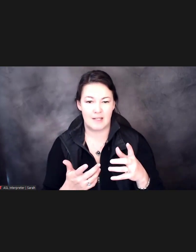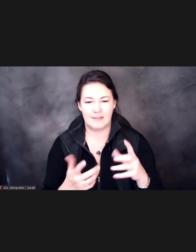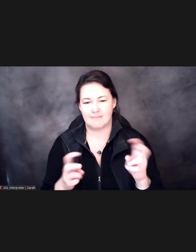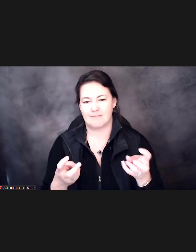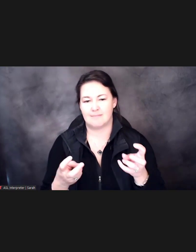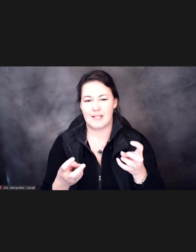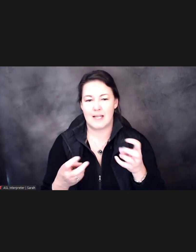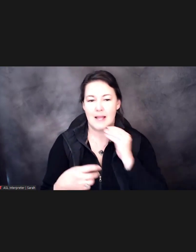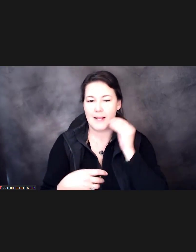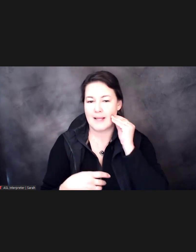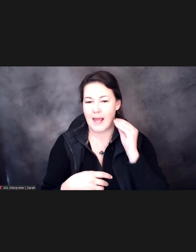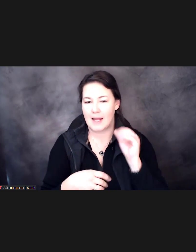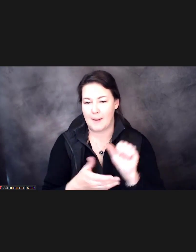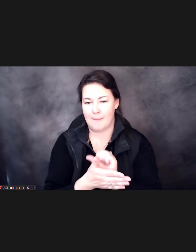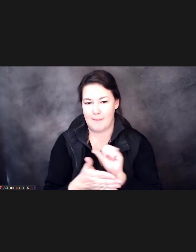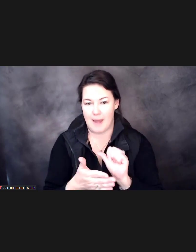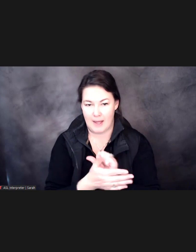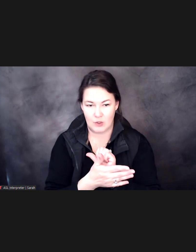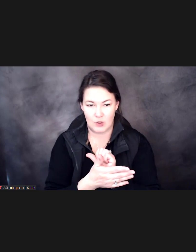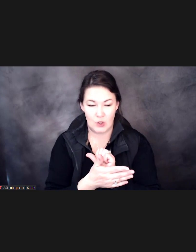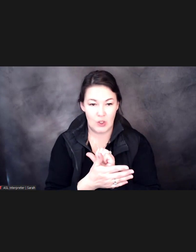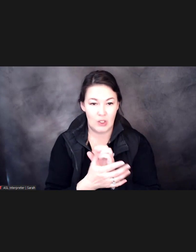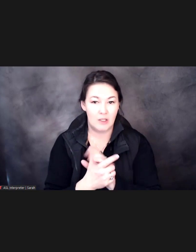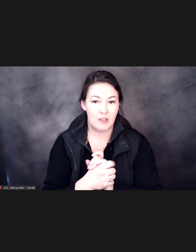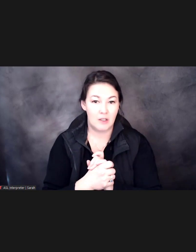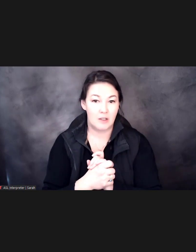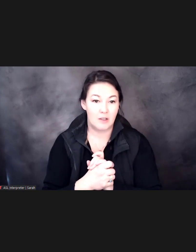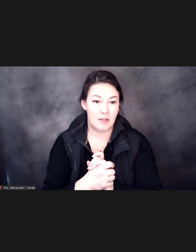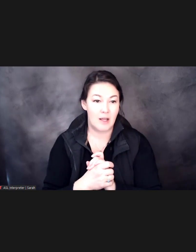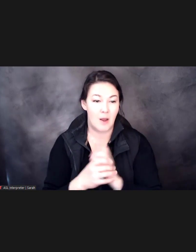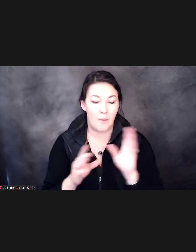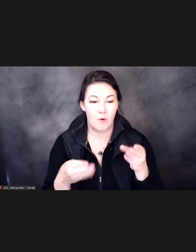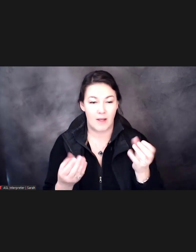kidshearing.org, which provides that, a variety of practical resources.